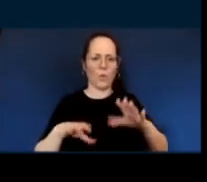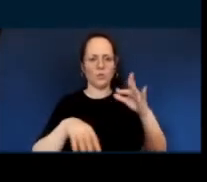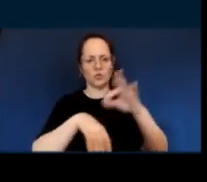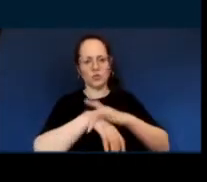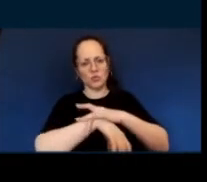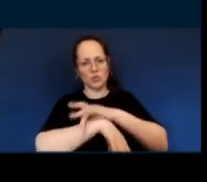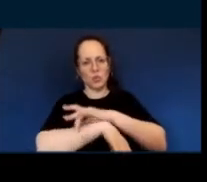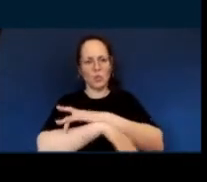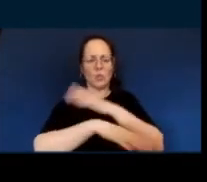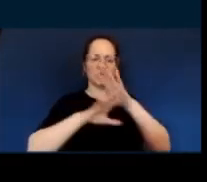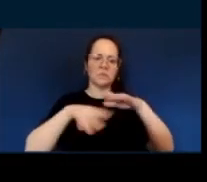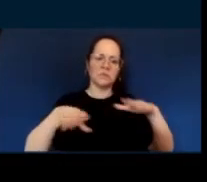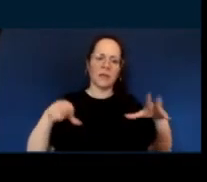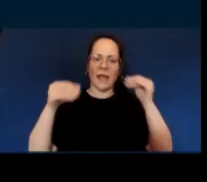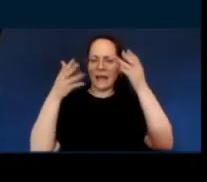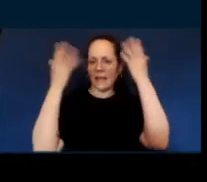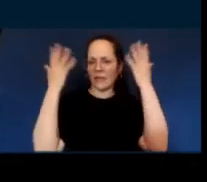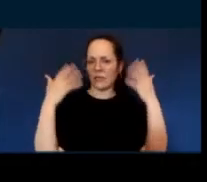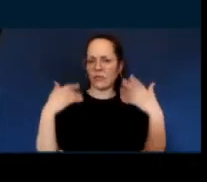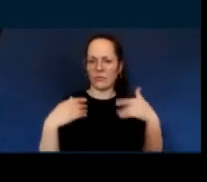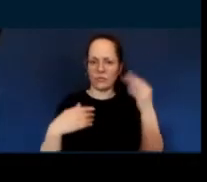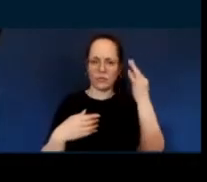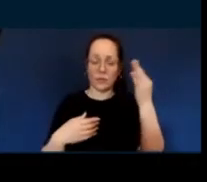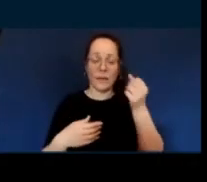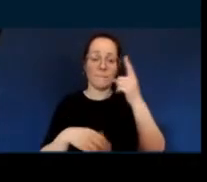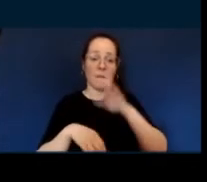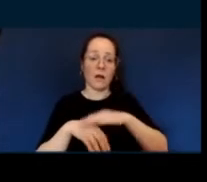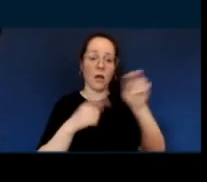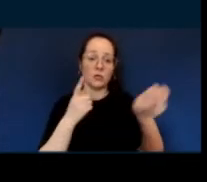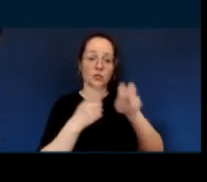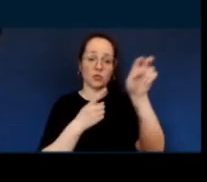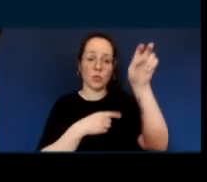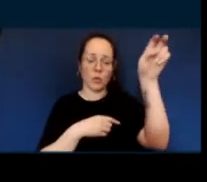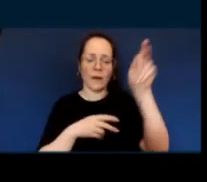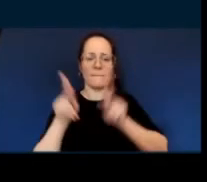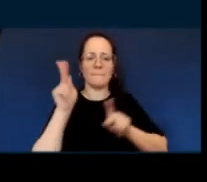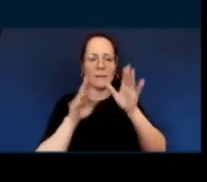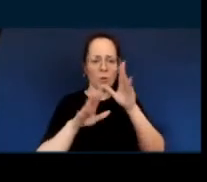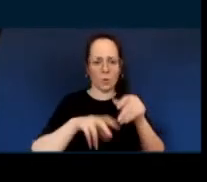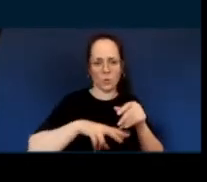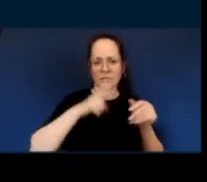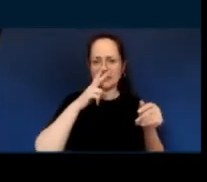WHILE ON TOUR THE PEOPLE WOULD SEE THE OTHER VENUSS WHO WOULD